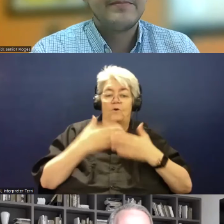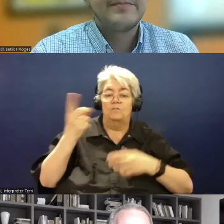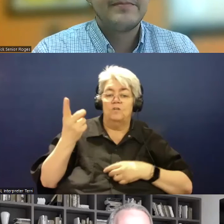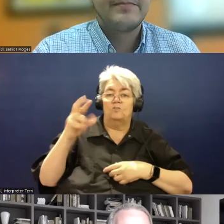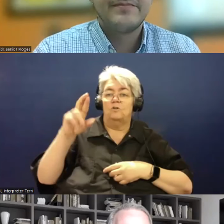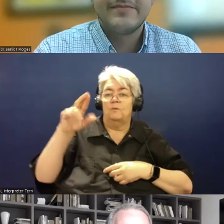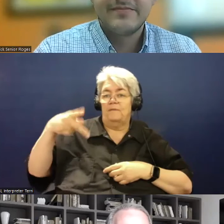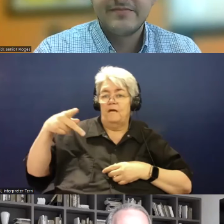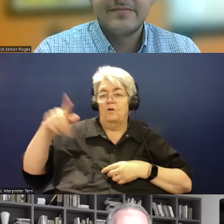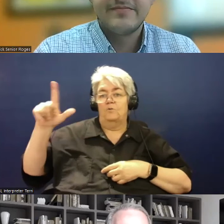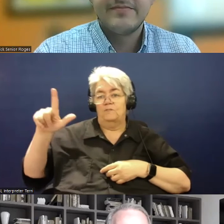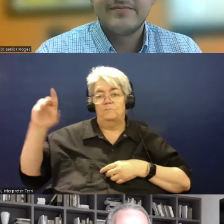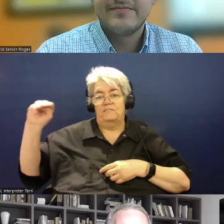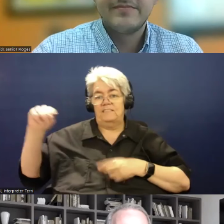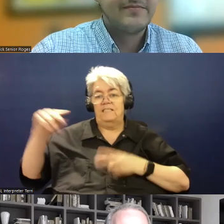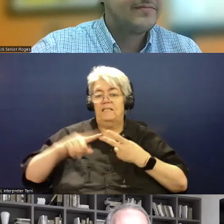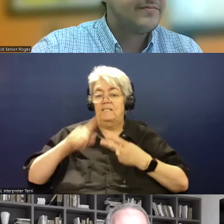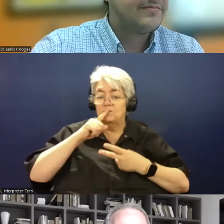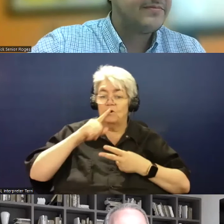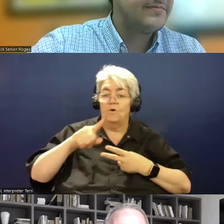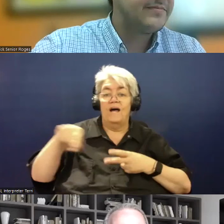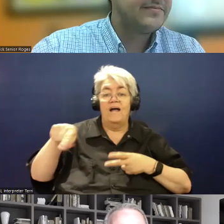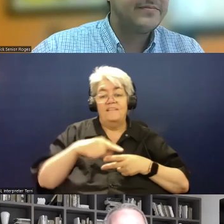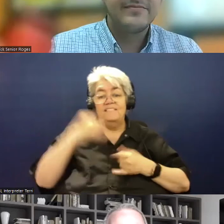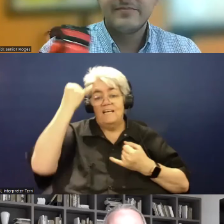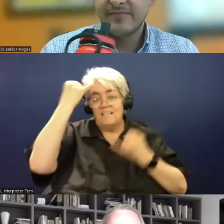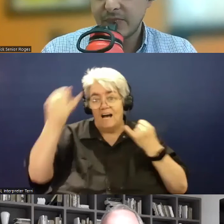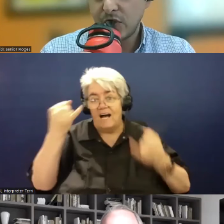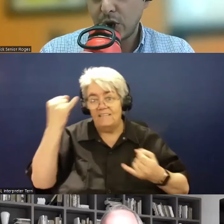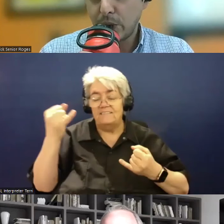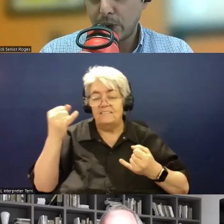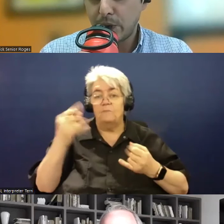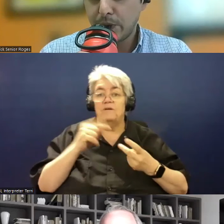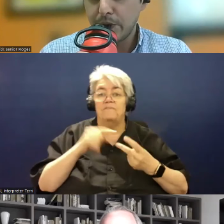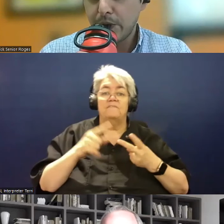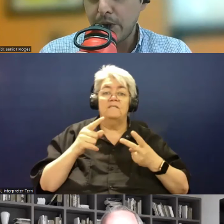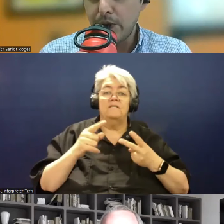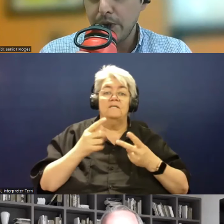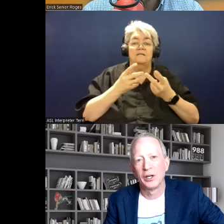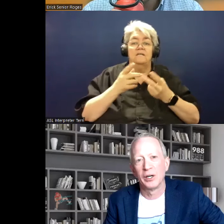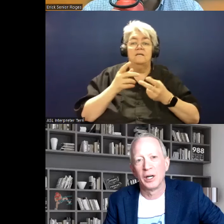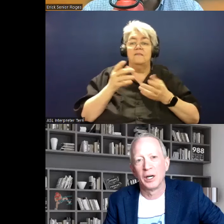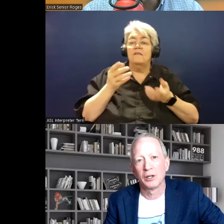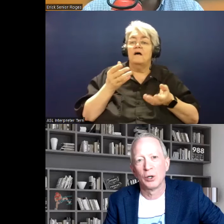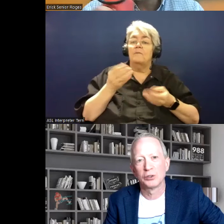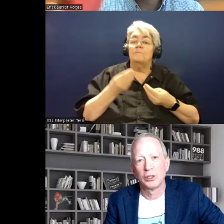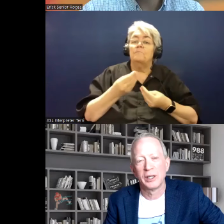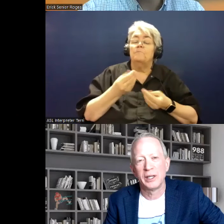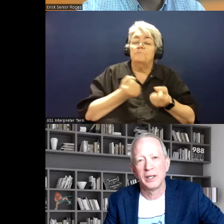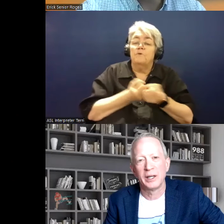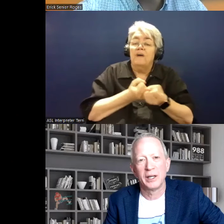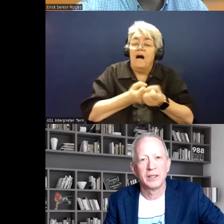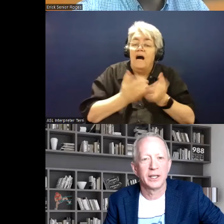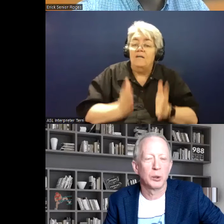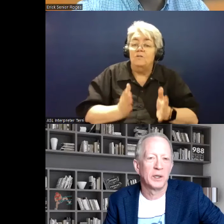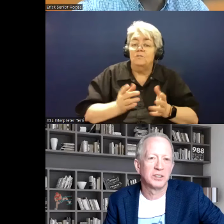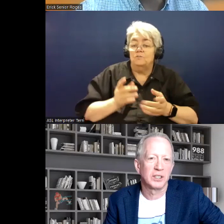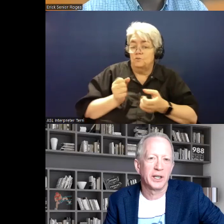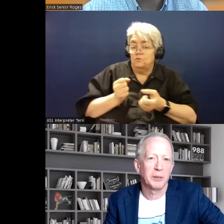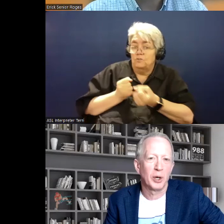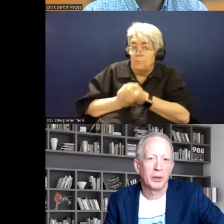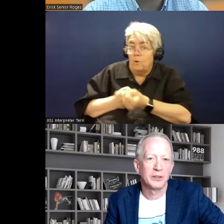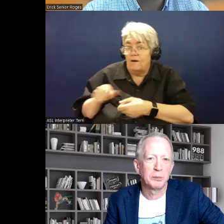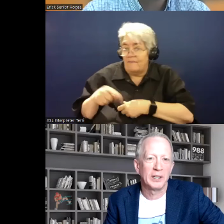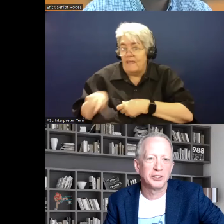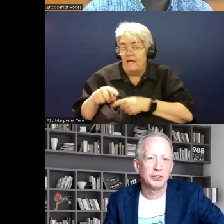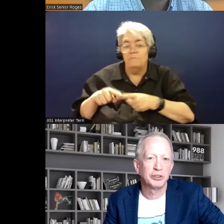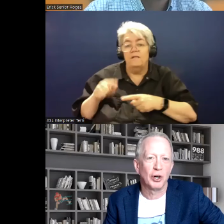THESE CONCEPTS OF SUPPORTING PROVIDERS IN BETTER RESPONSES, YOU